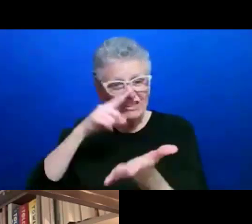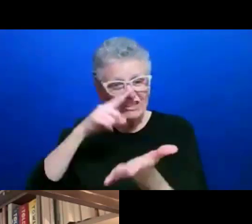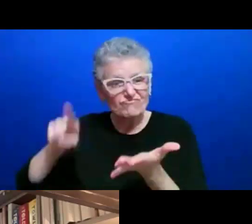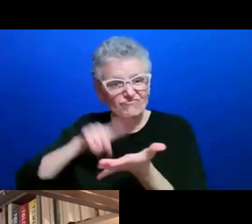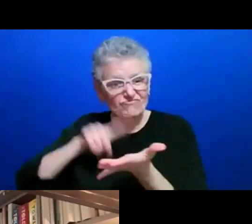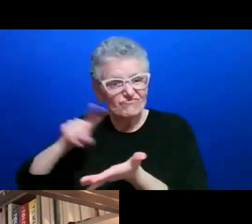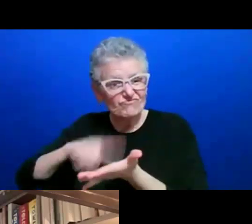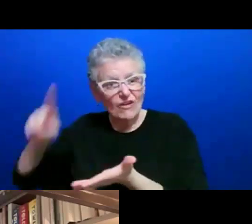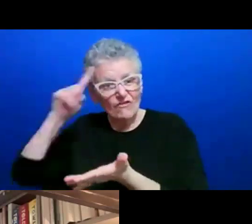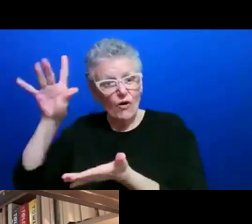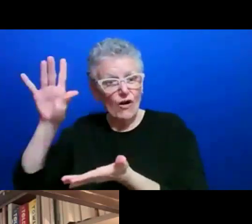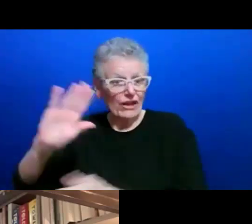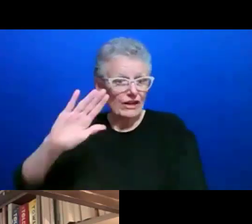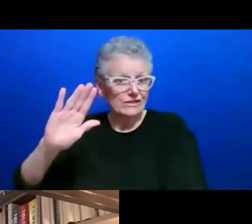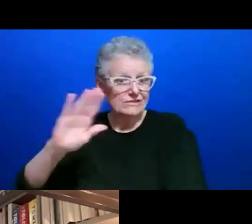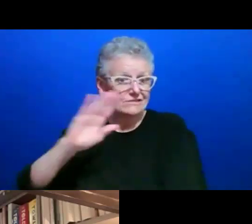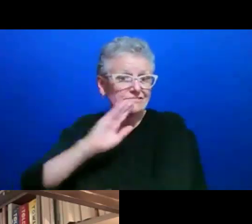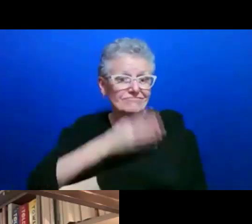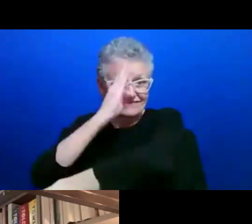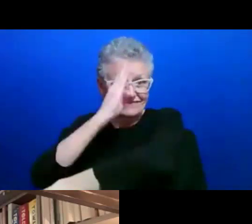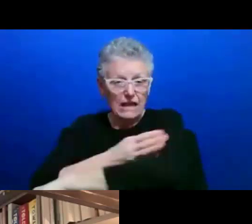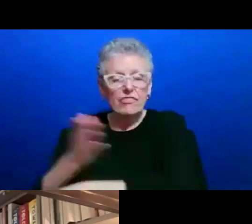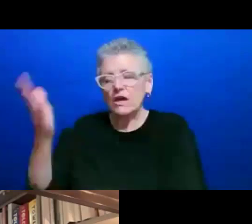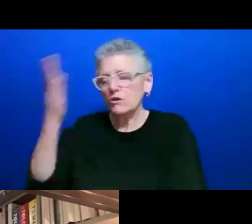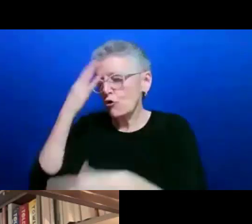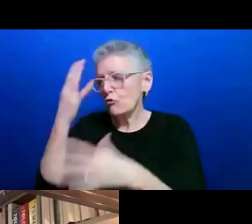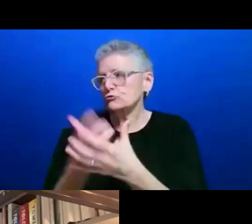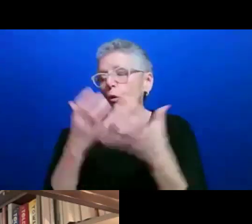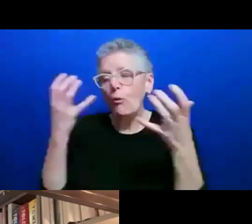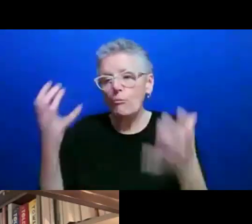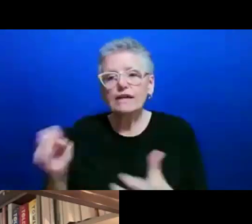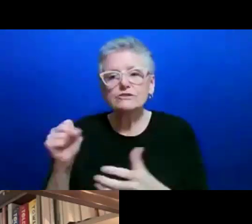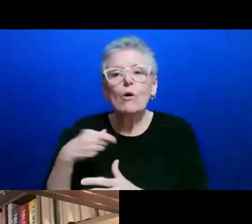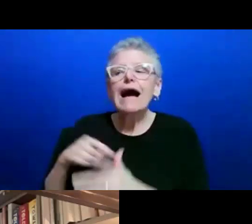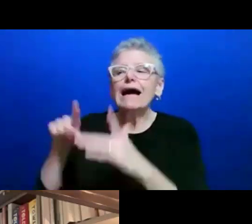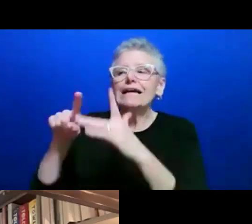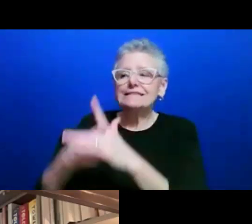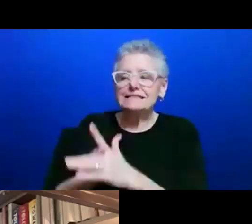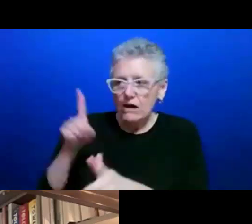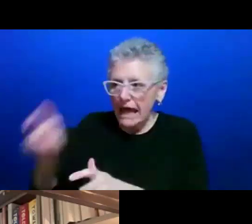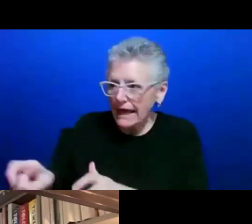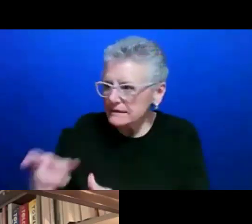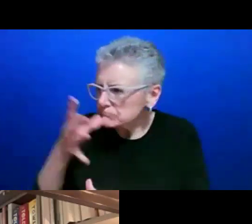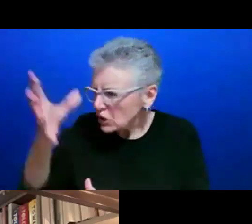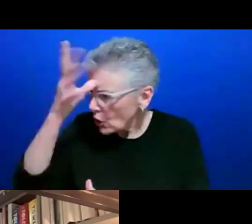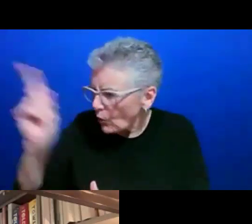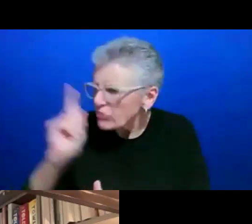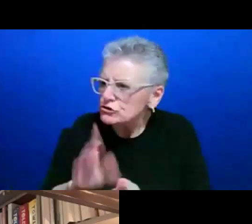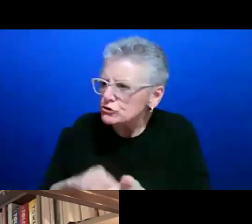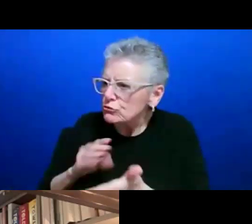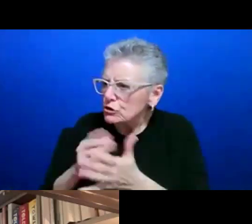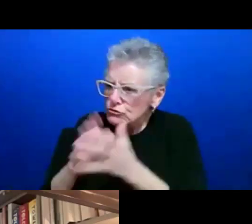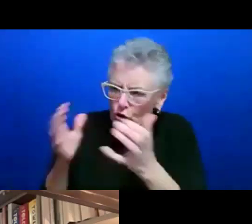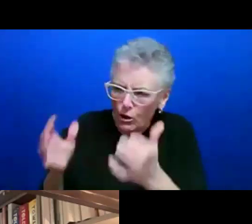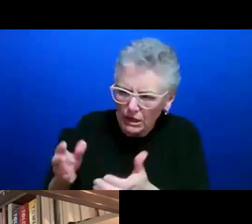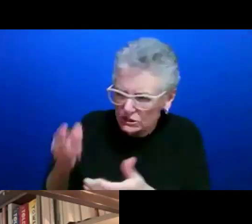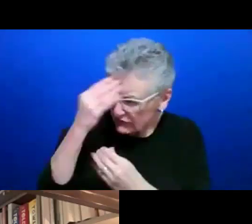They already they know a lot. So starting with them, like, where did you learn all this information? They've been able to provide me with a lot.